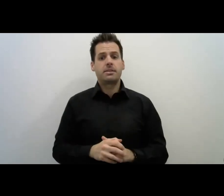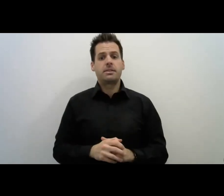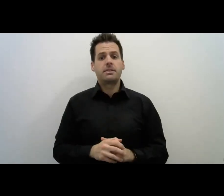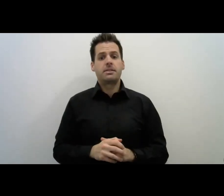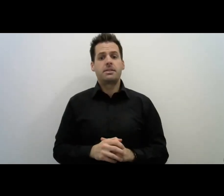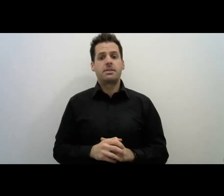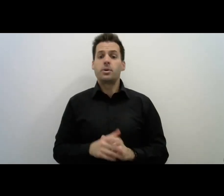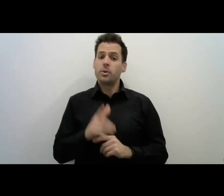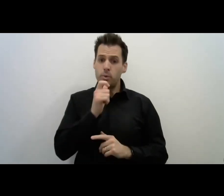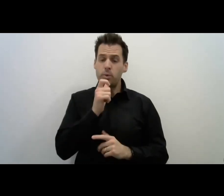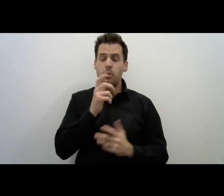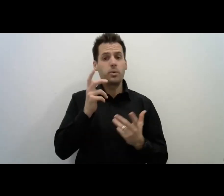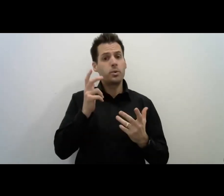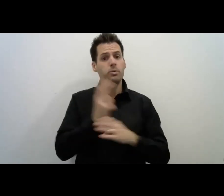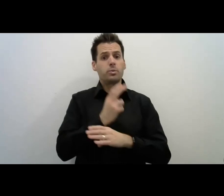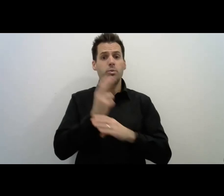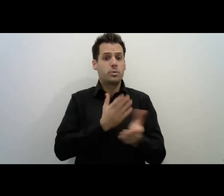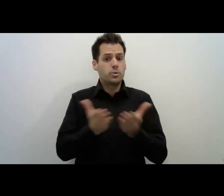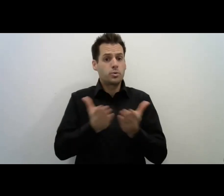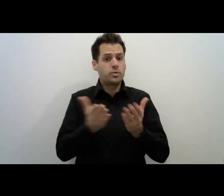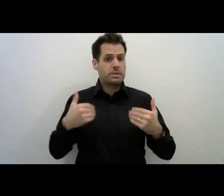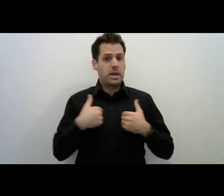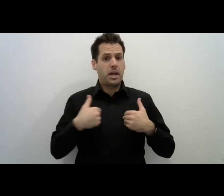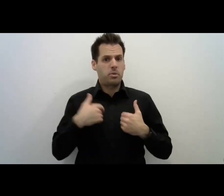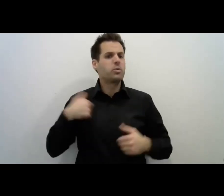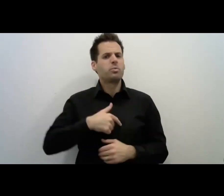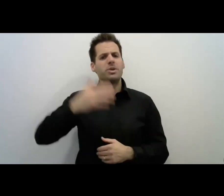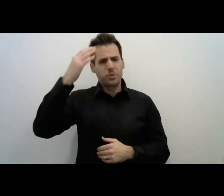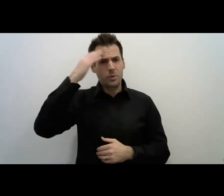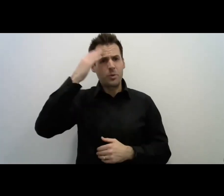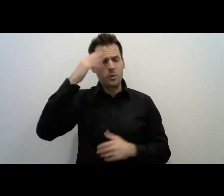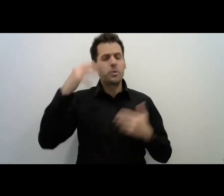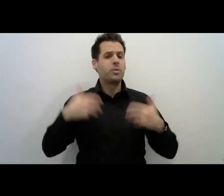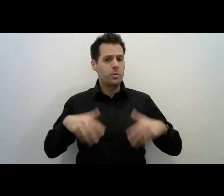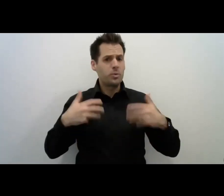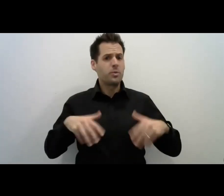service animals but we know from our conversations that there are a huge array of of barriers that